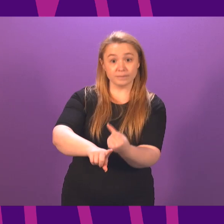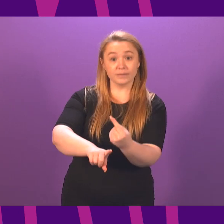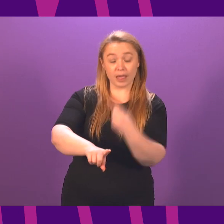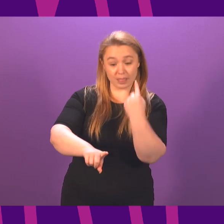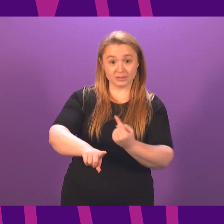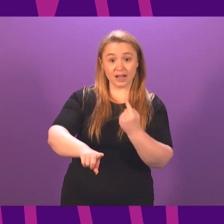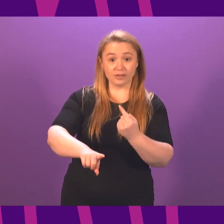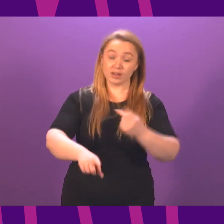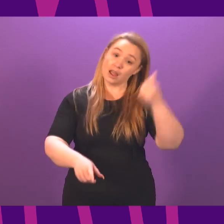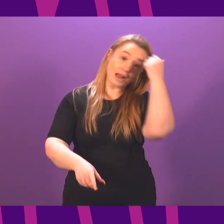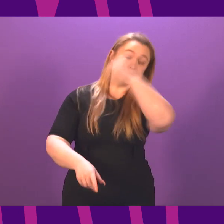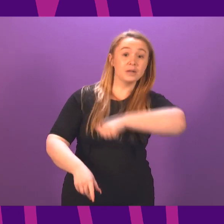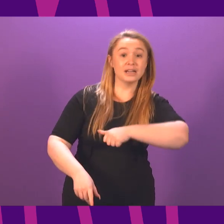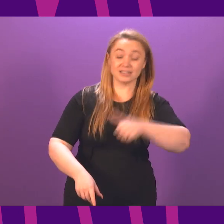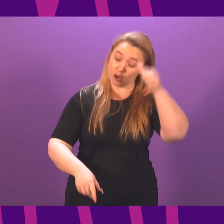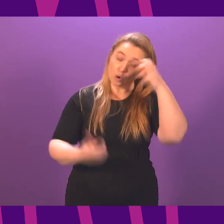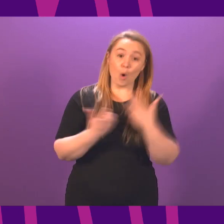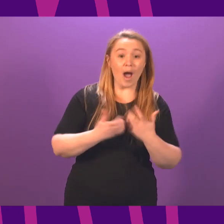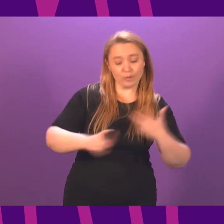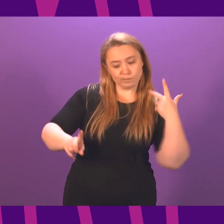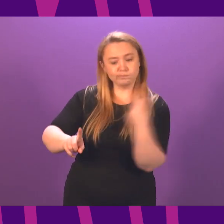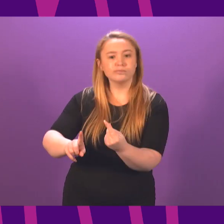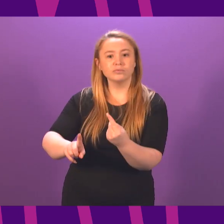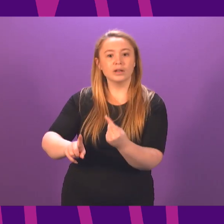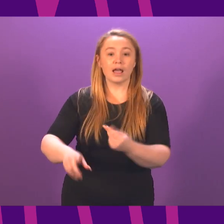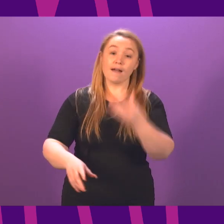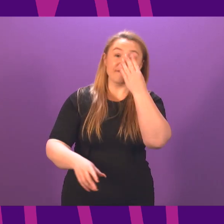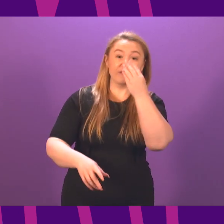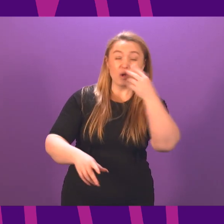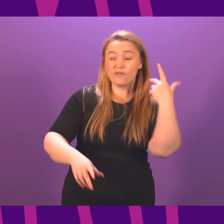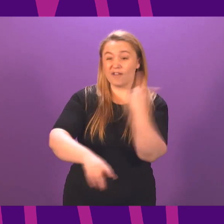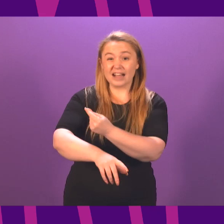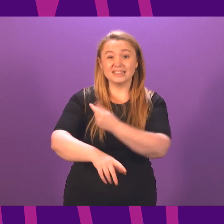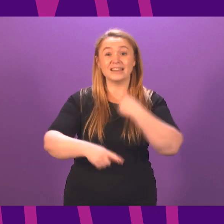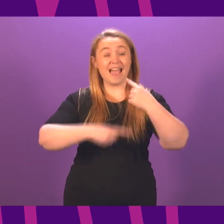experienced, and many of them deliver the flu vaccination programme every year.